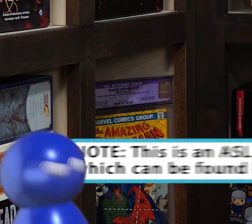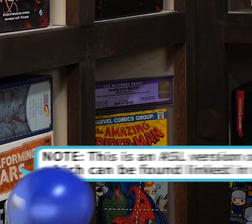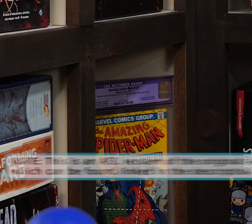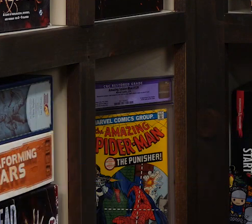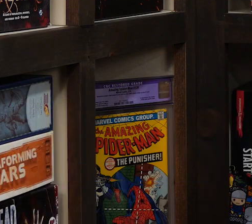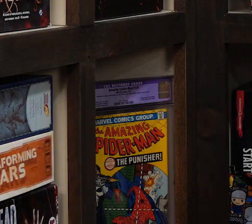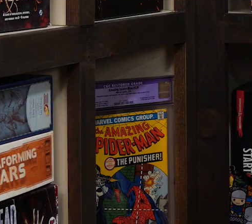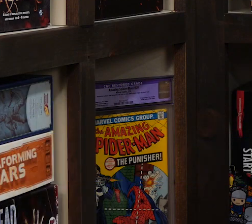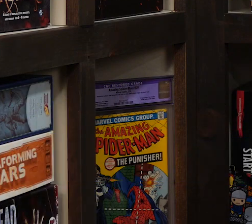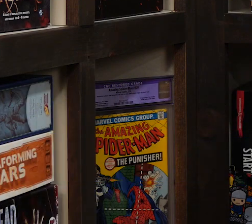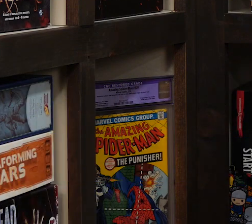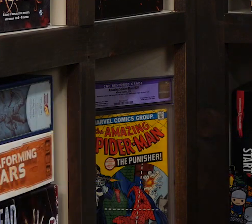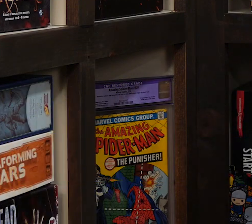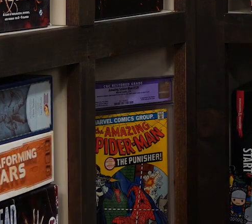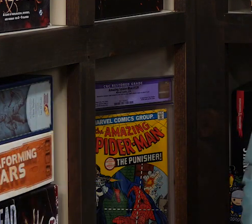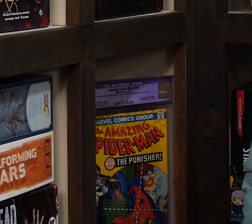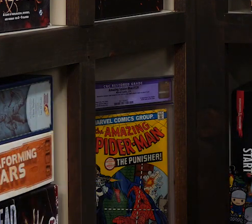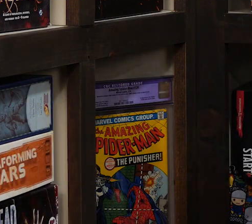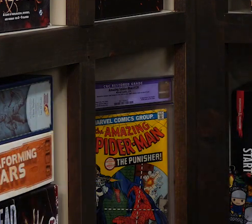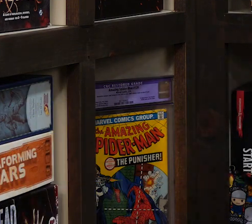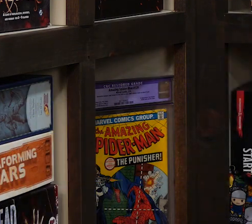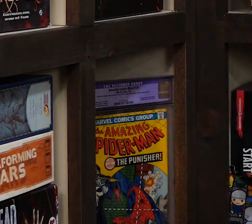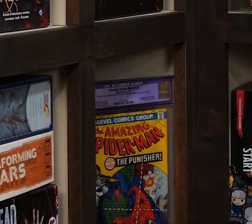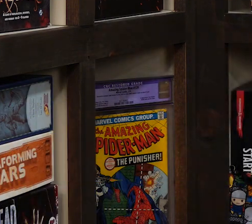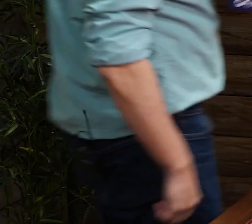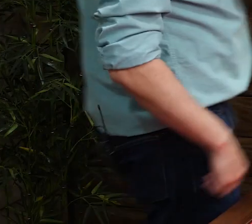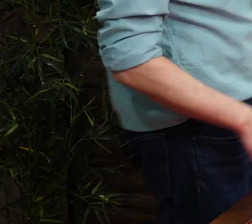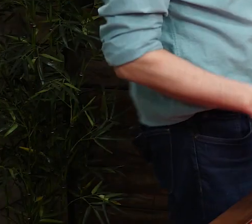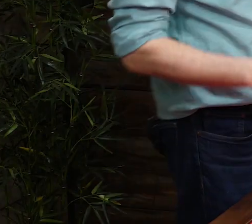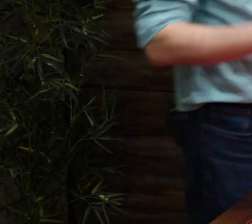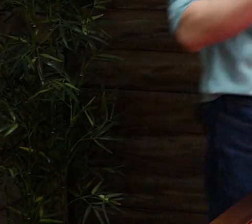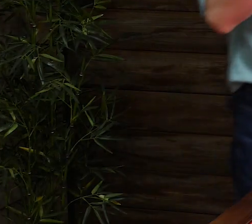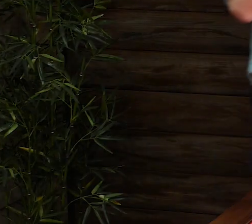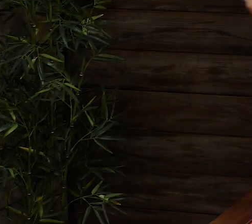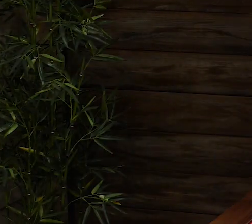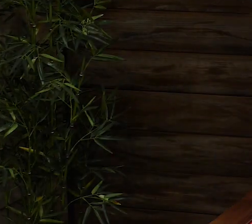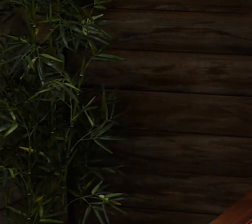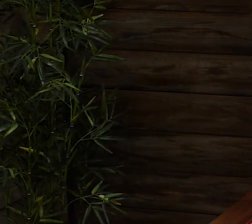by Blue Orange Games, who helped sponsor this video. Here, you’ll hold the entire world